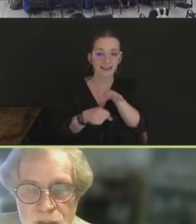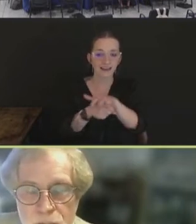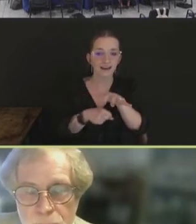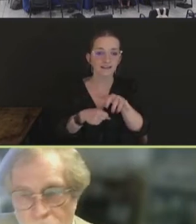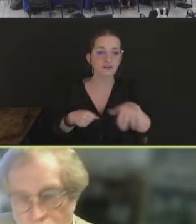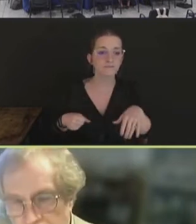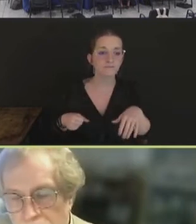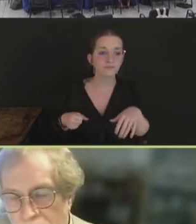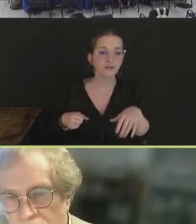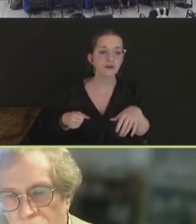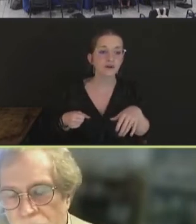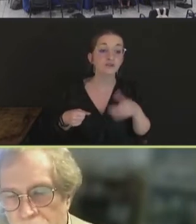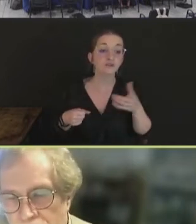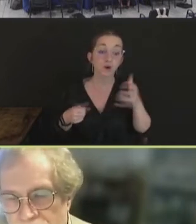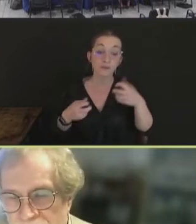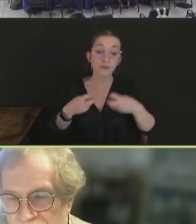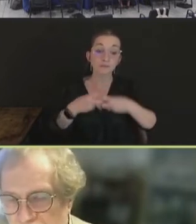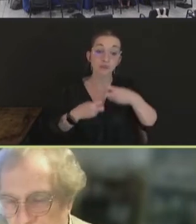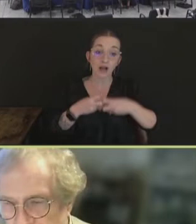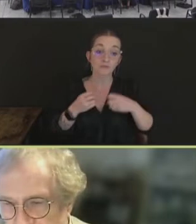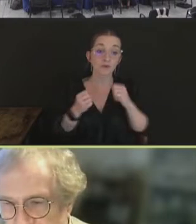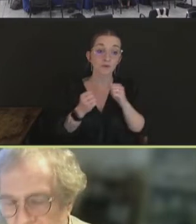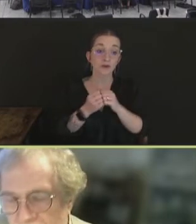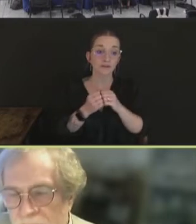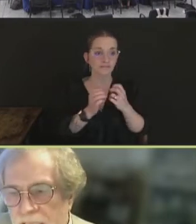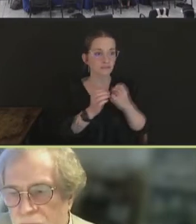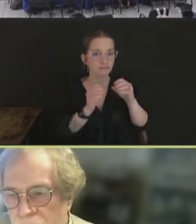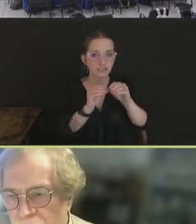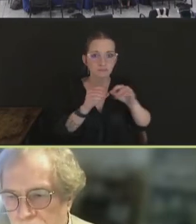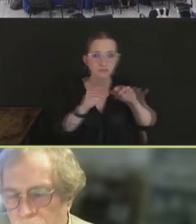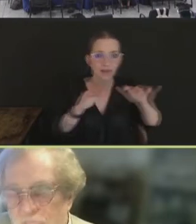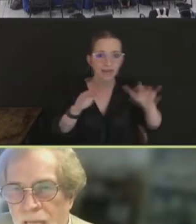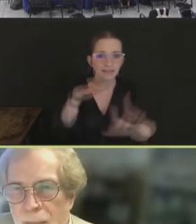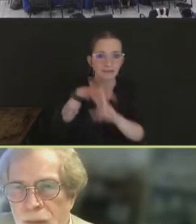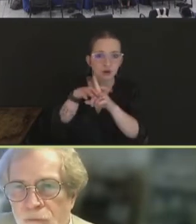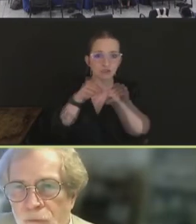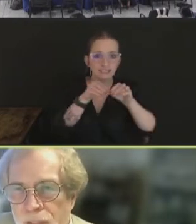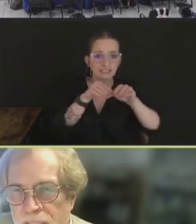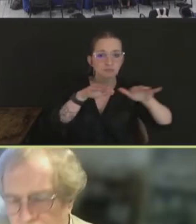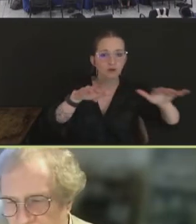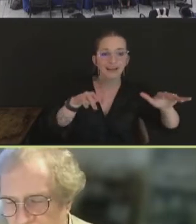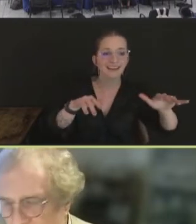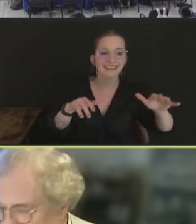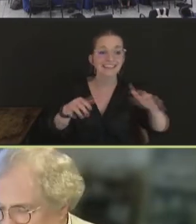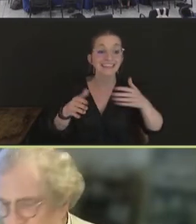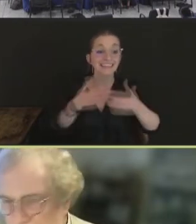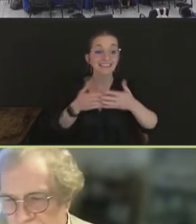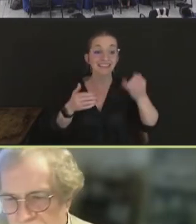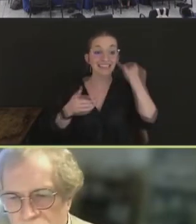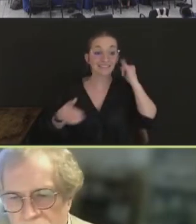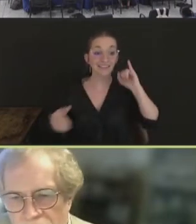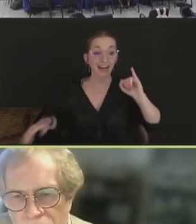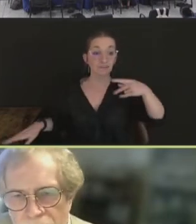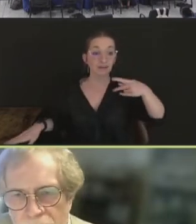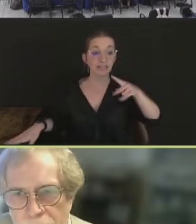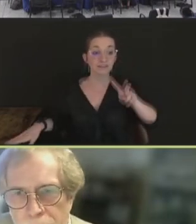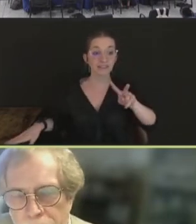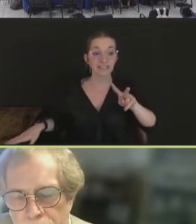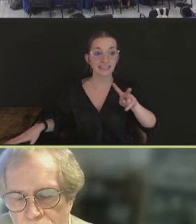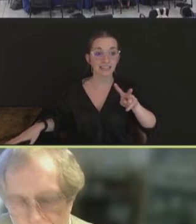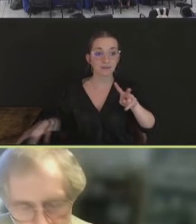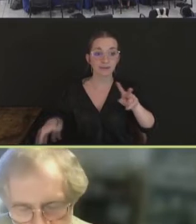So, the problem of emergence and spread, even if IPV had been fully given, is still not